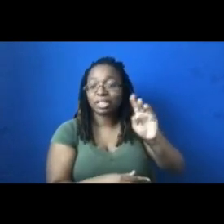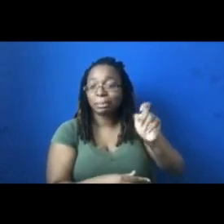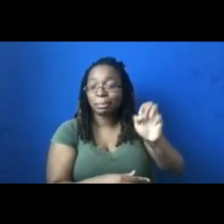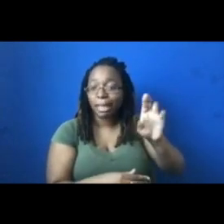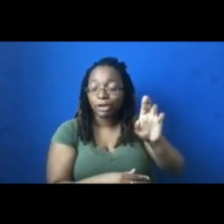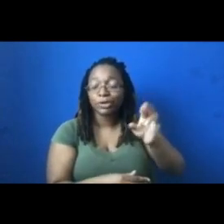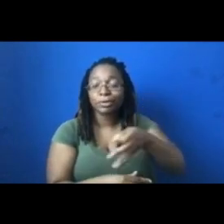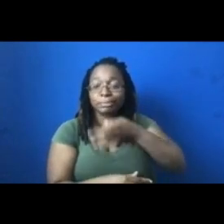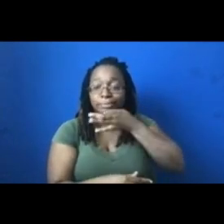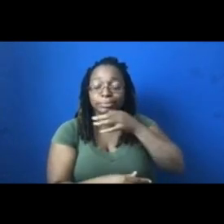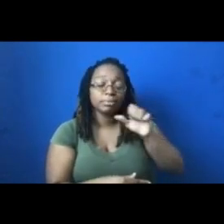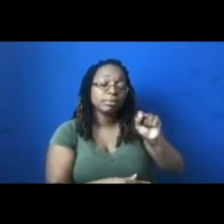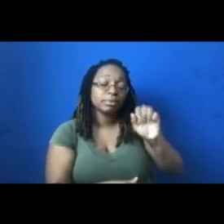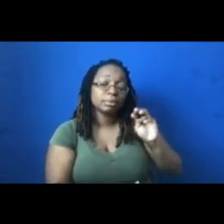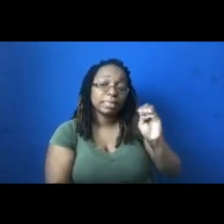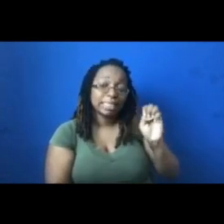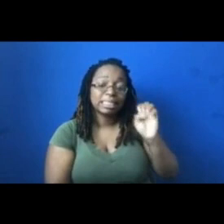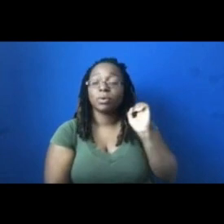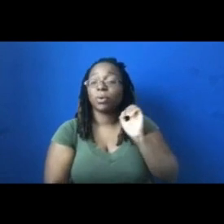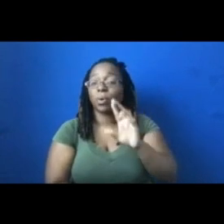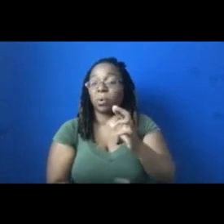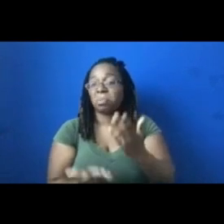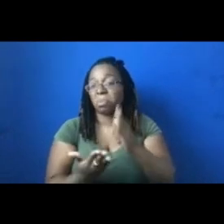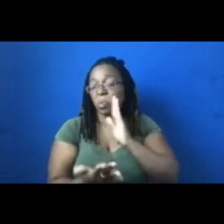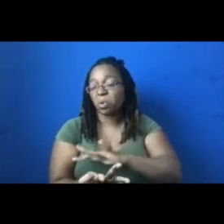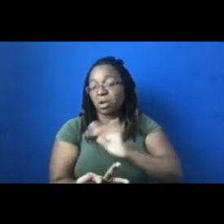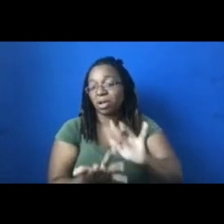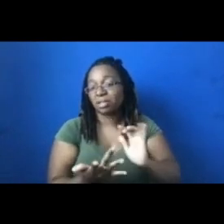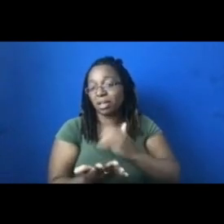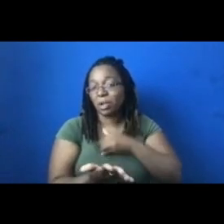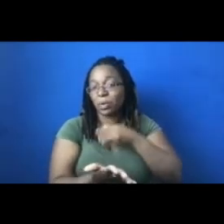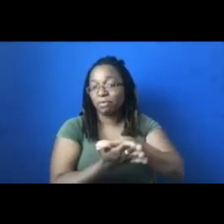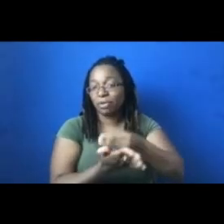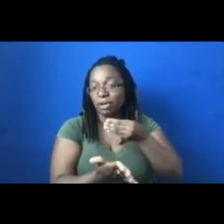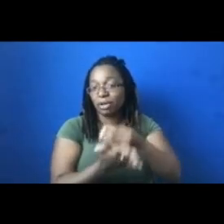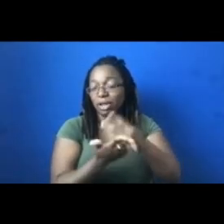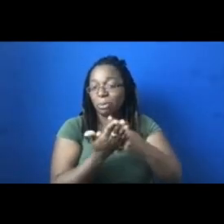to one of our funded programs in the National Integrated Drought